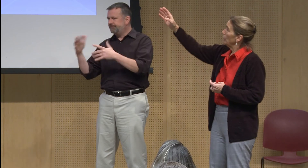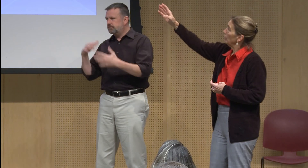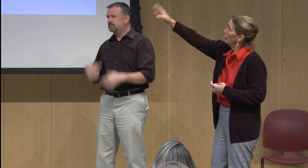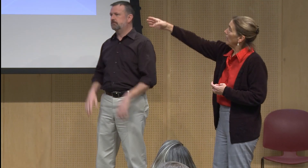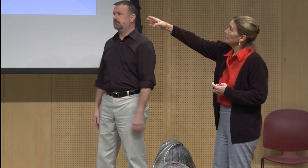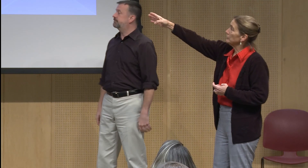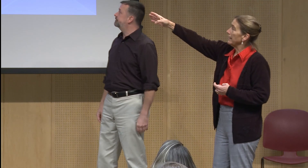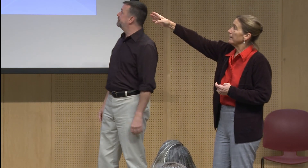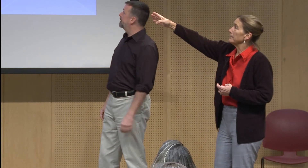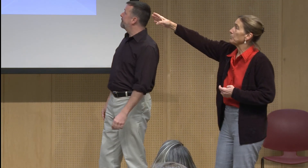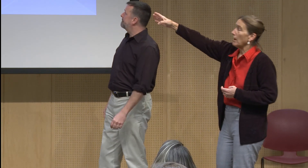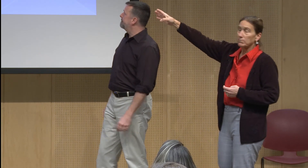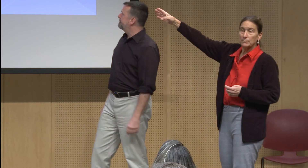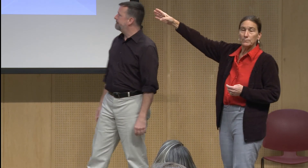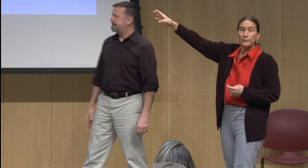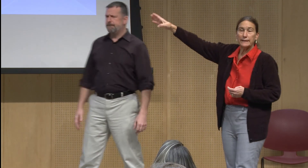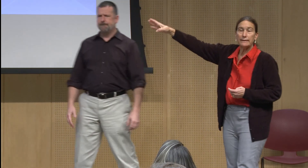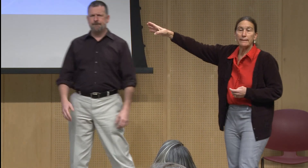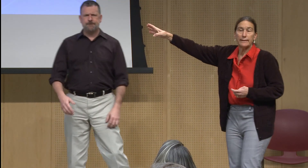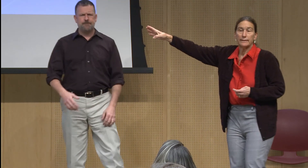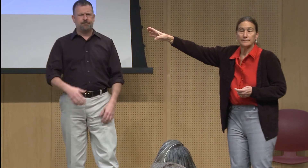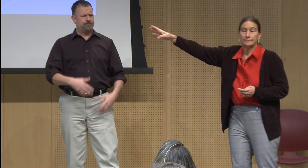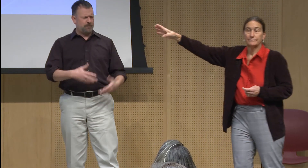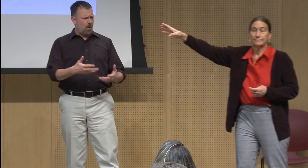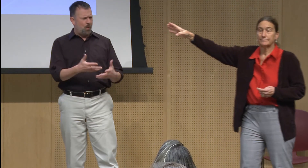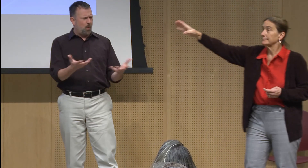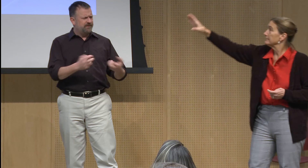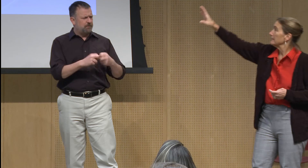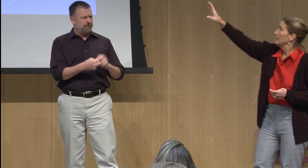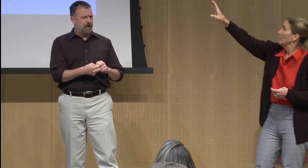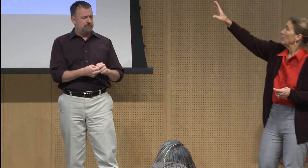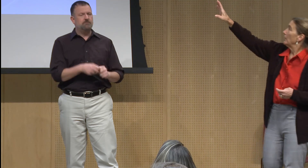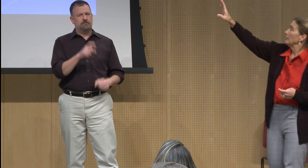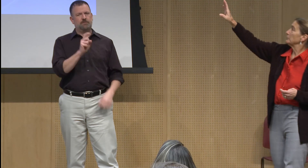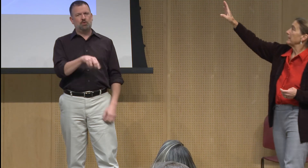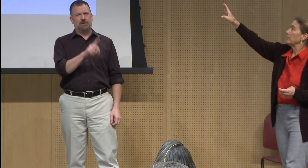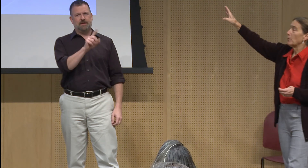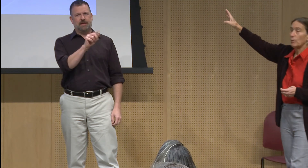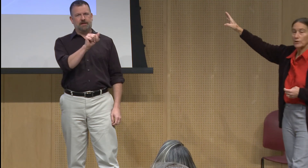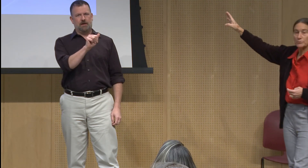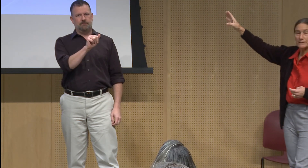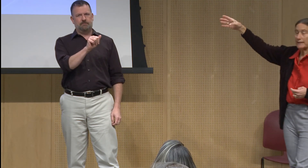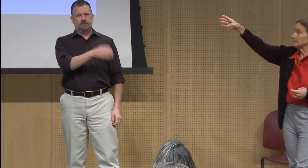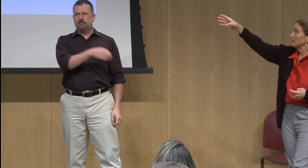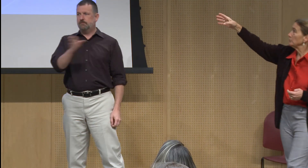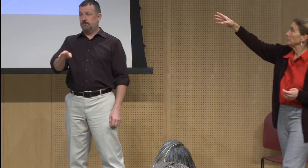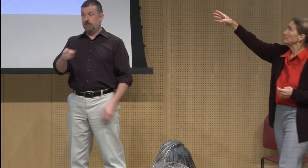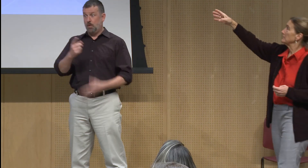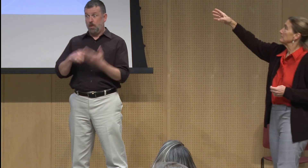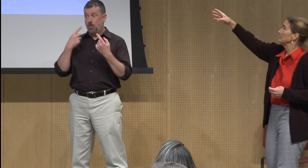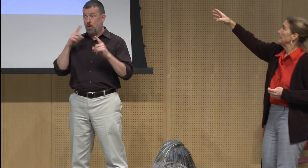SO UNDERSTANDING THE PROBLEM, WE NEED DATA. UNDERSTANDING WHAT WORKS, WE TEST SOLUTIONS,